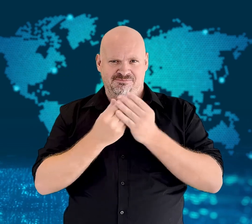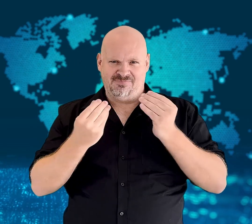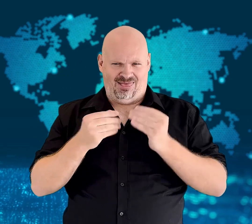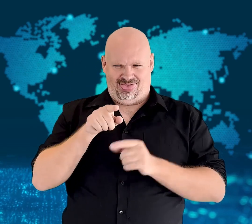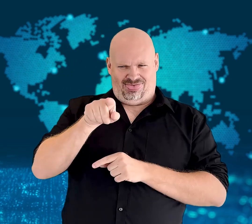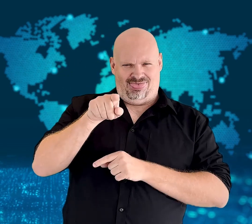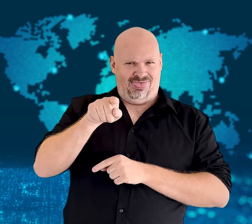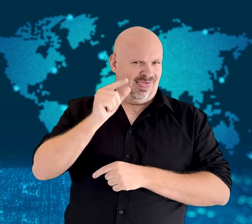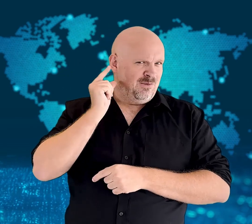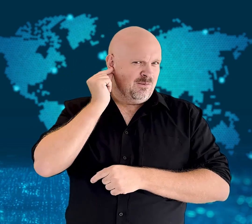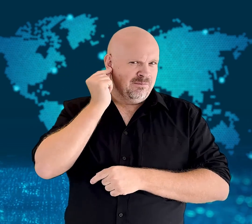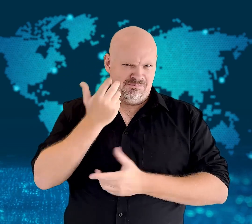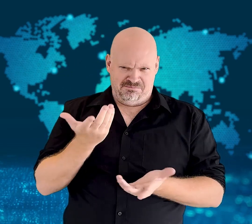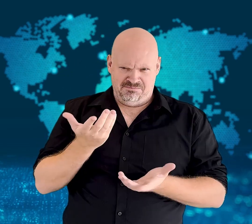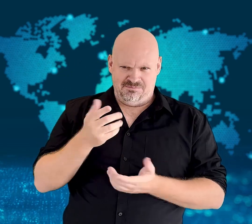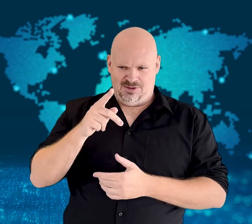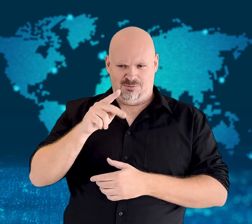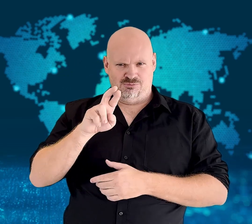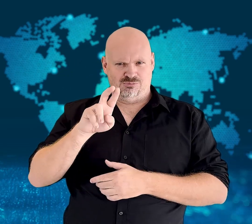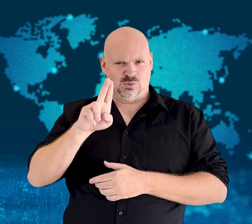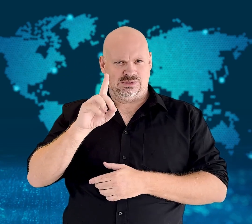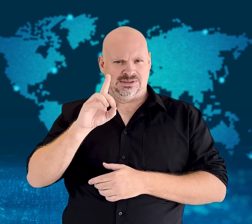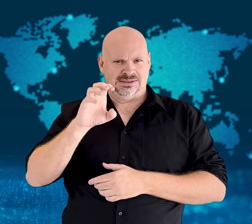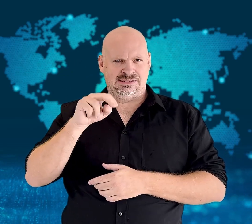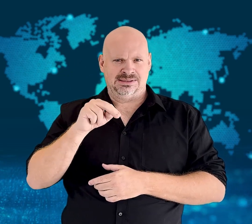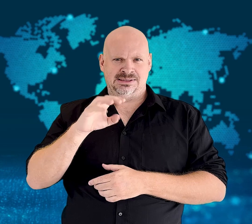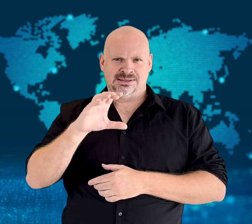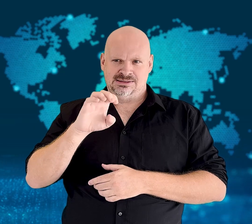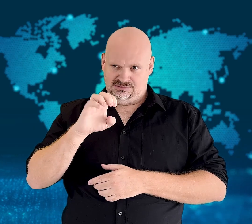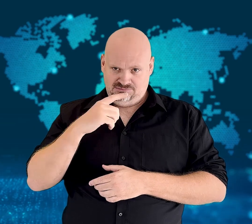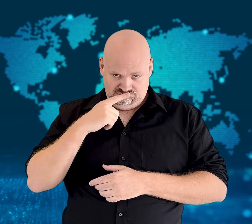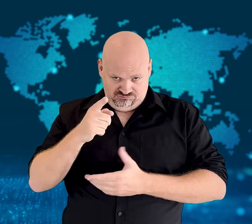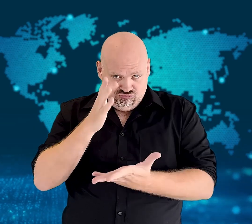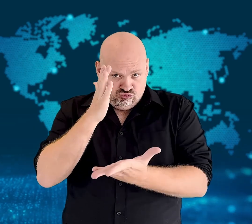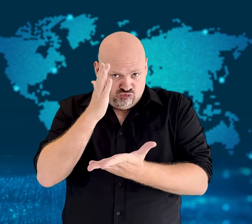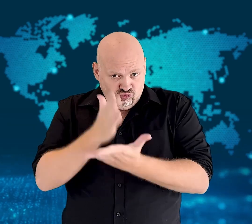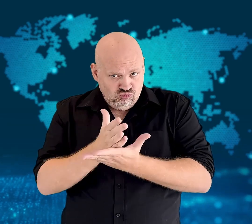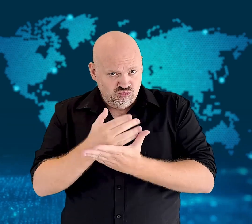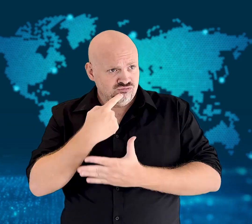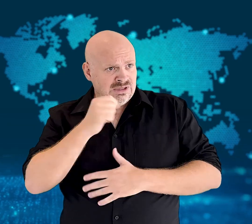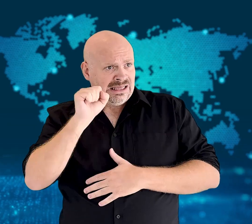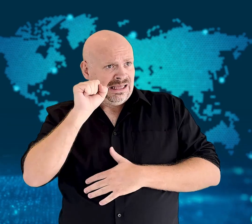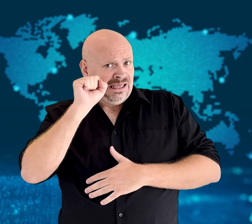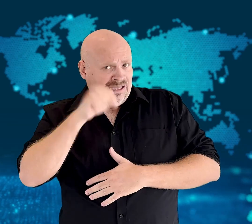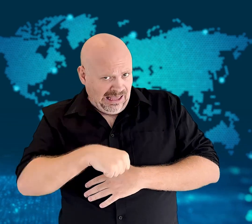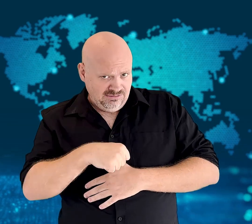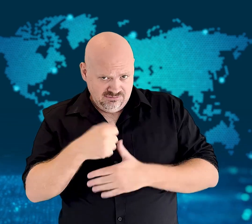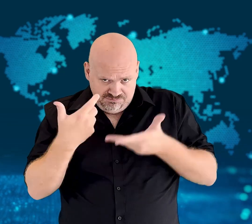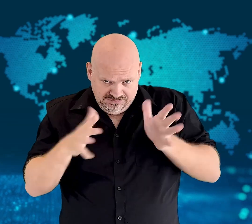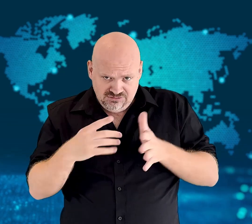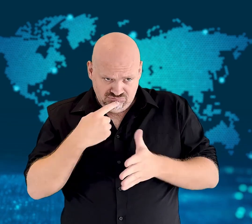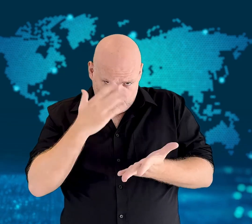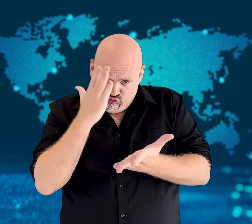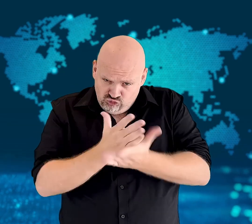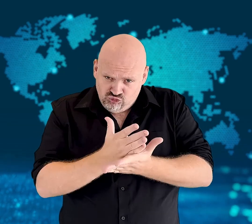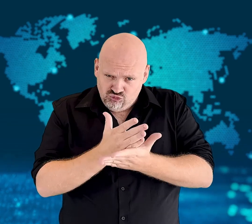Social media users teased Prudence to accept his proposal since early on it wasn't clear